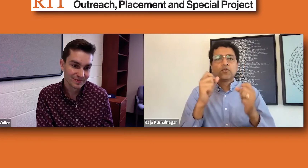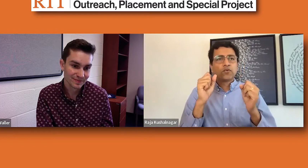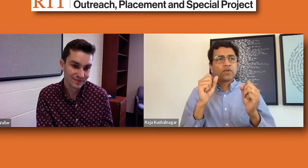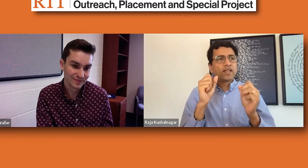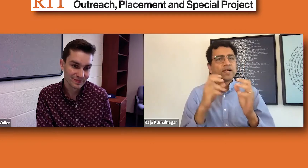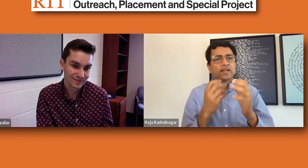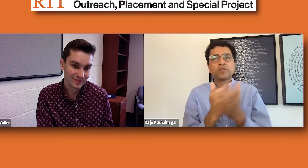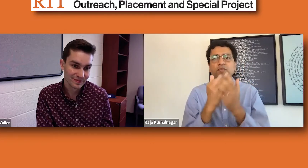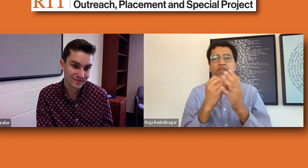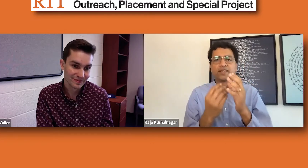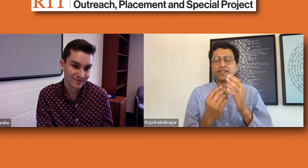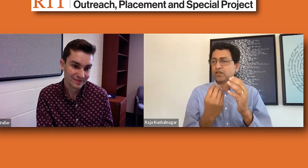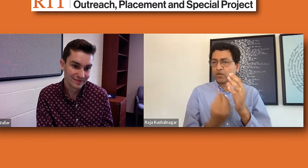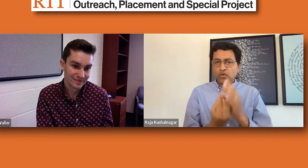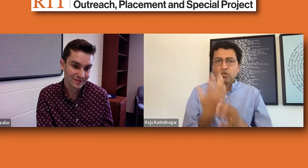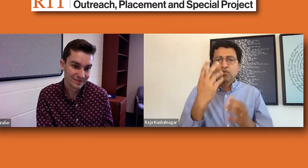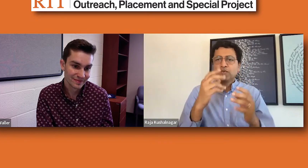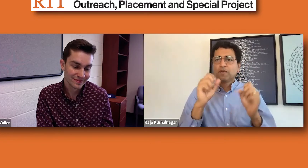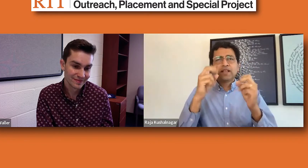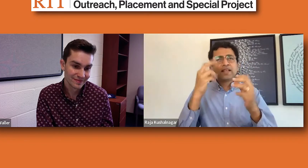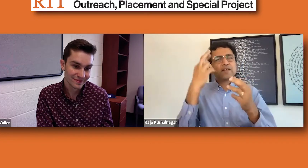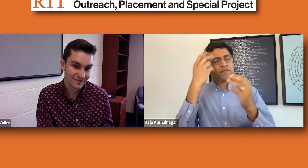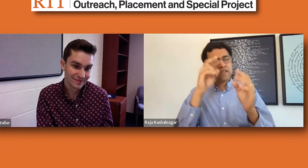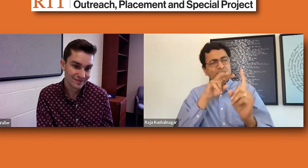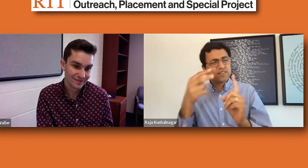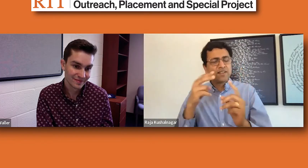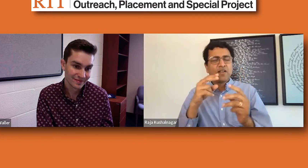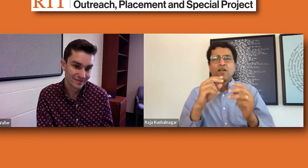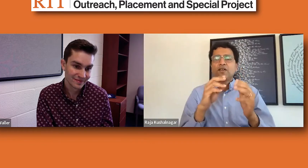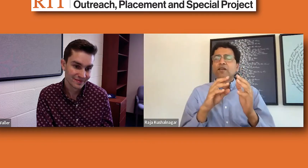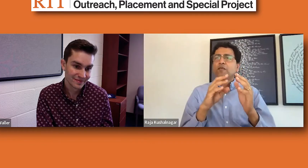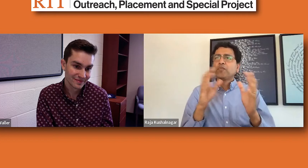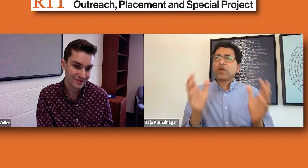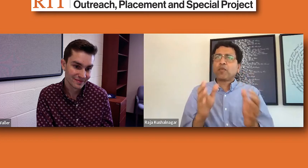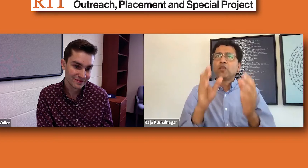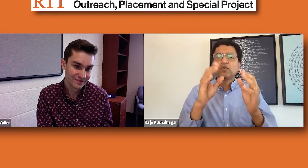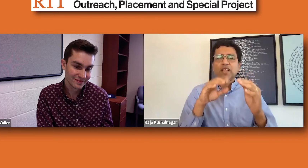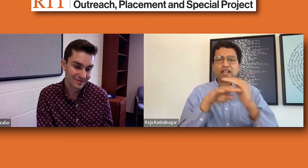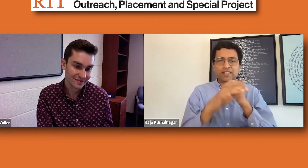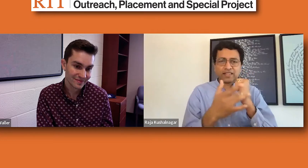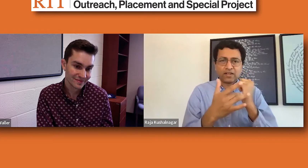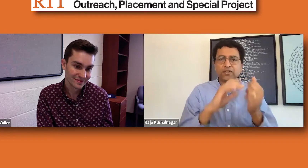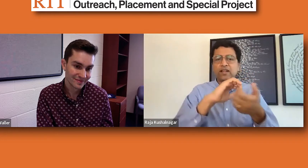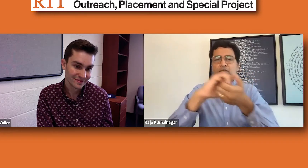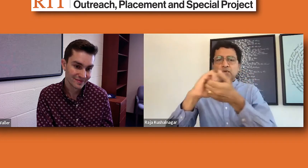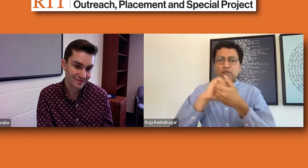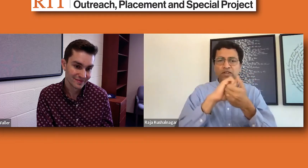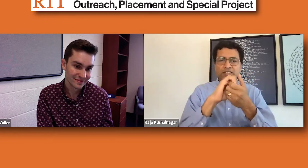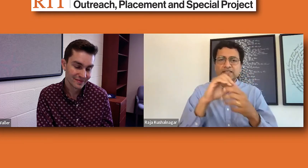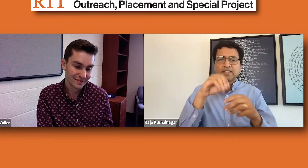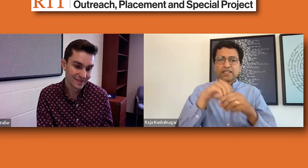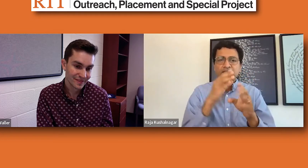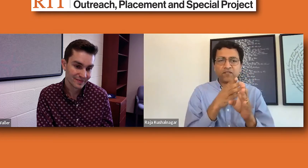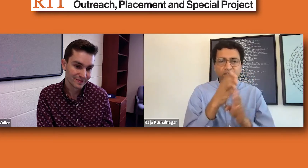at Gallaudet and RIT really they promoted that collaboration and that access.